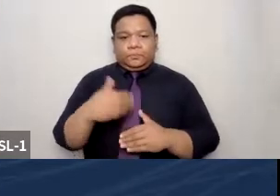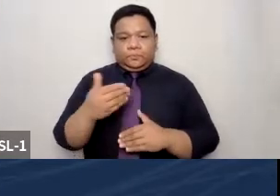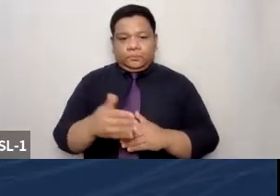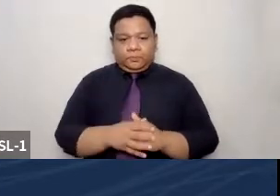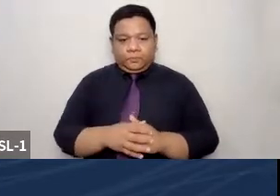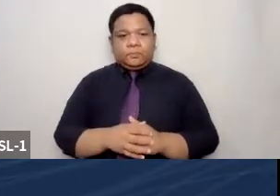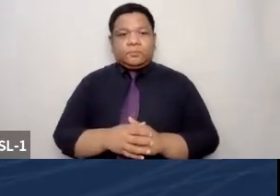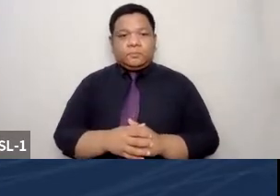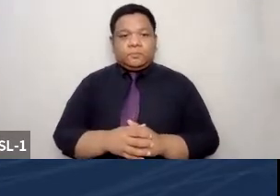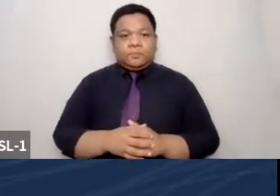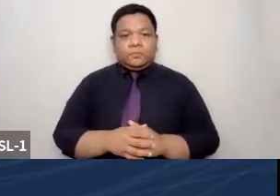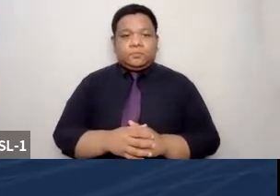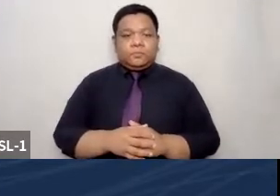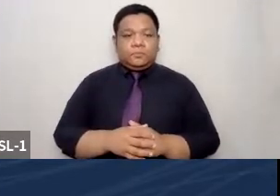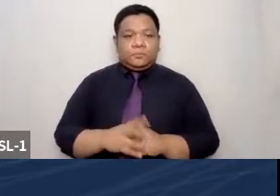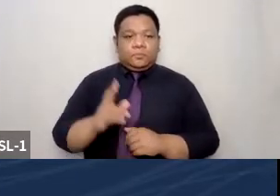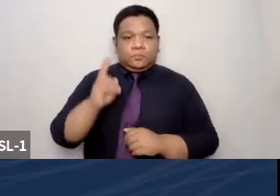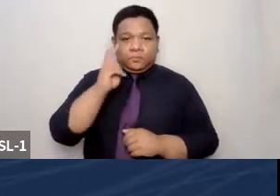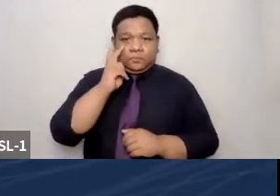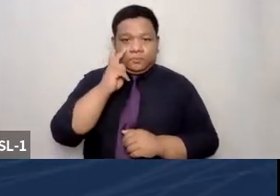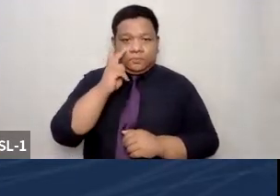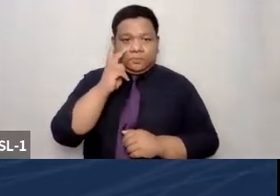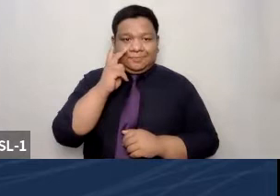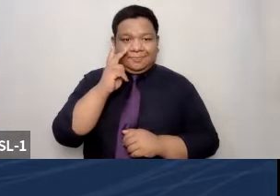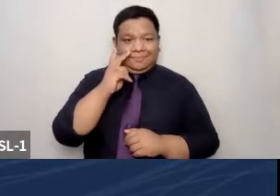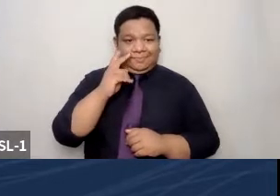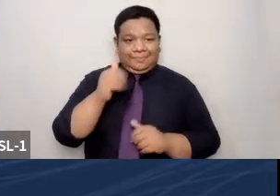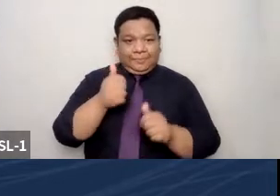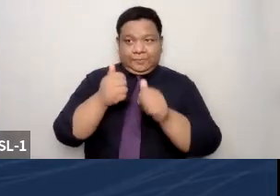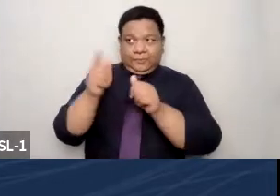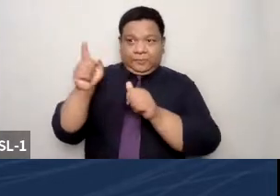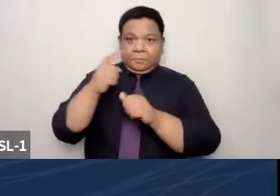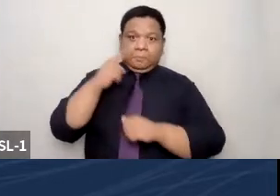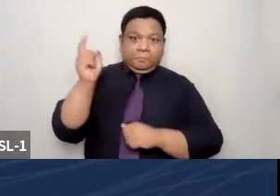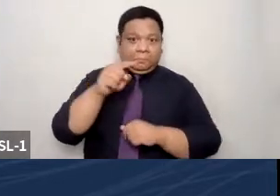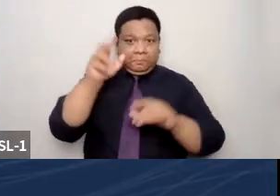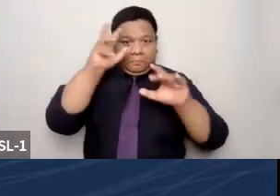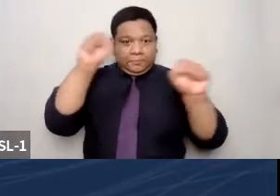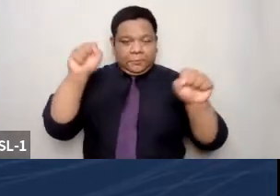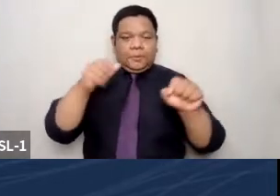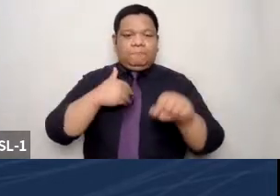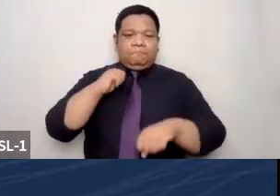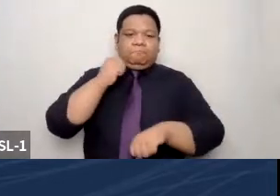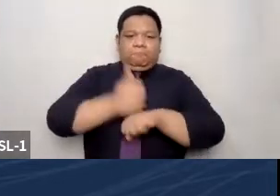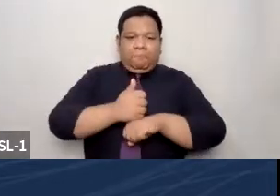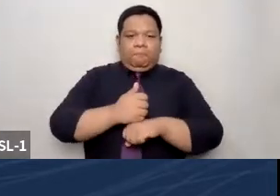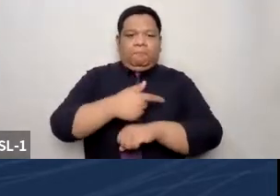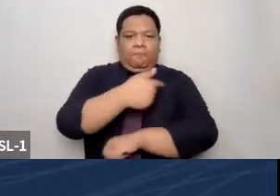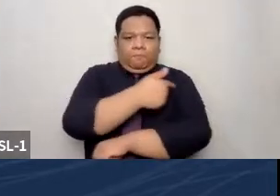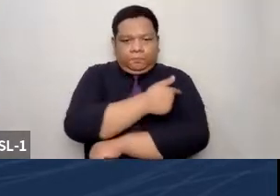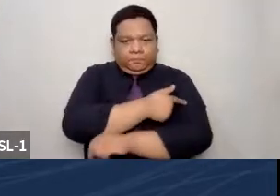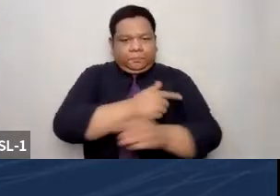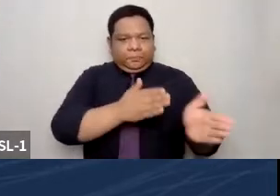So you can see based on that guidance, we made a vaccine strategy for the whole country.